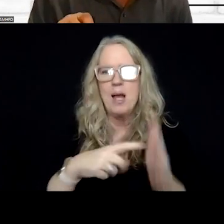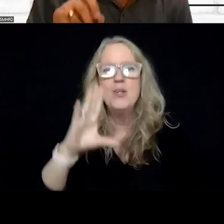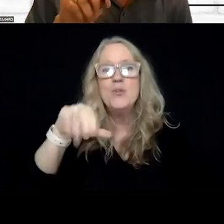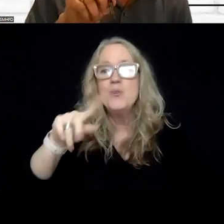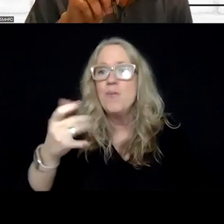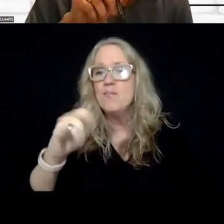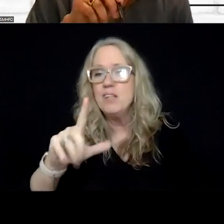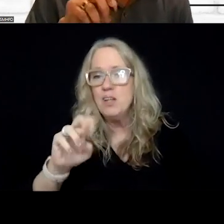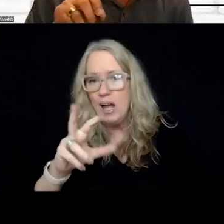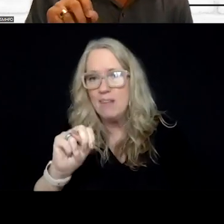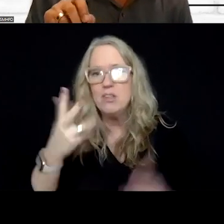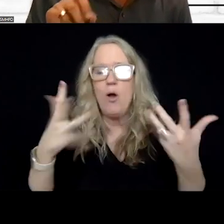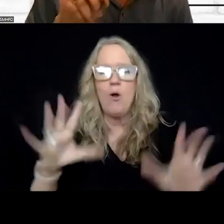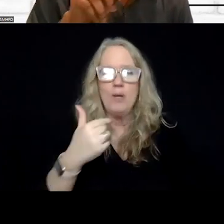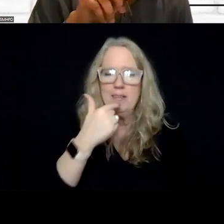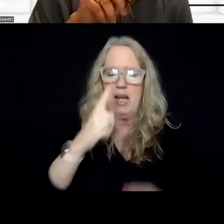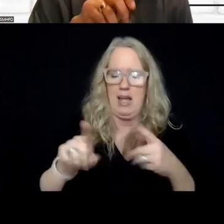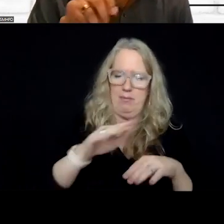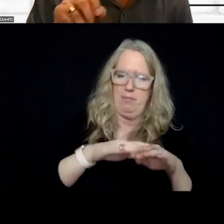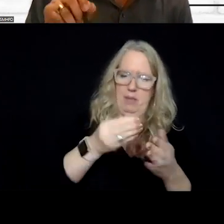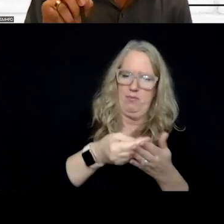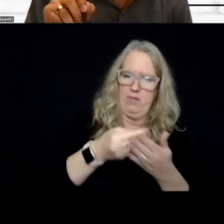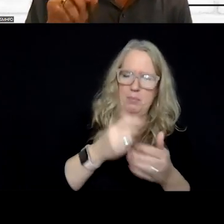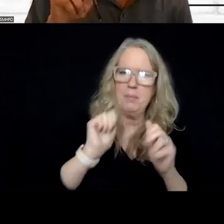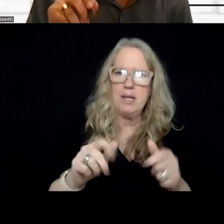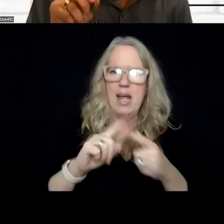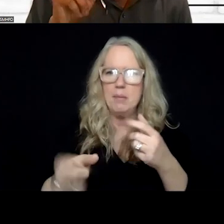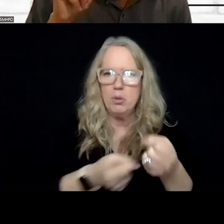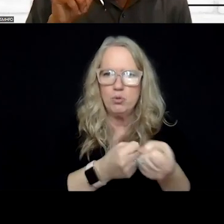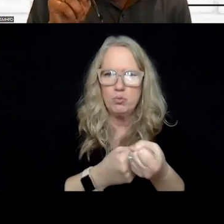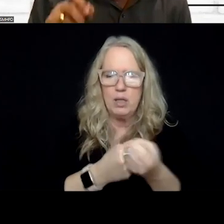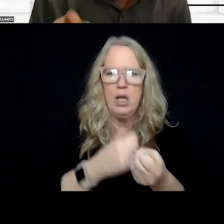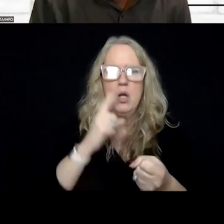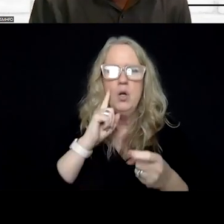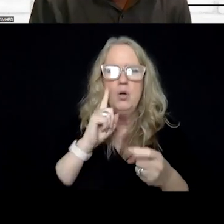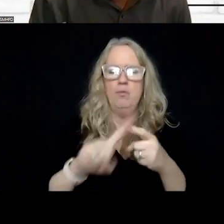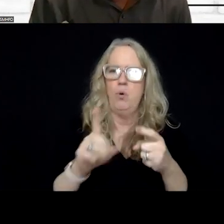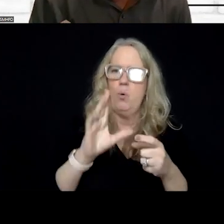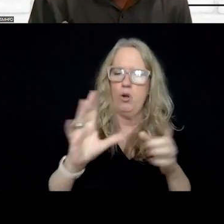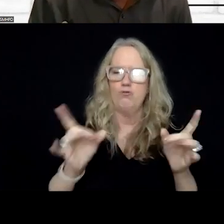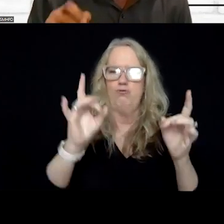SAID THAT YOU MUST HAVE MINIMAL FUNDING TO UNDERWRITE TO CRISIS AVAILABILITY.